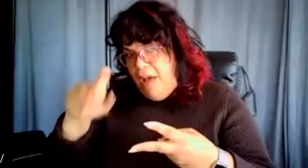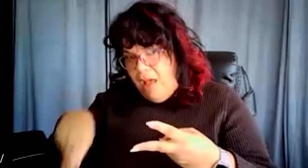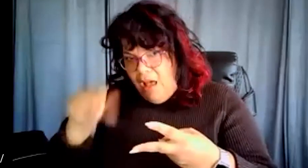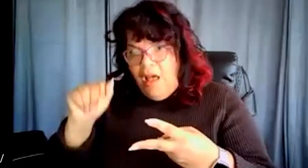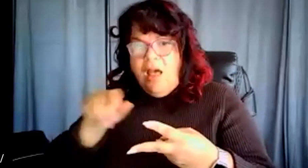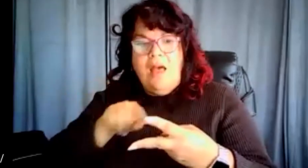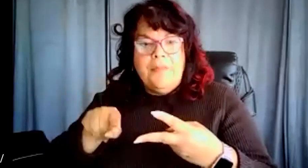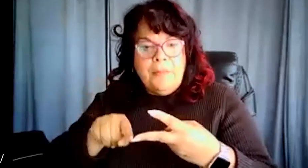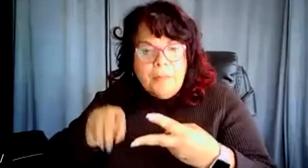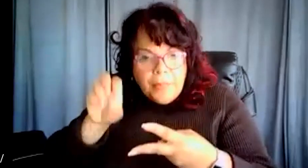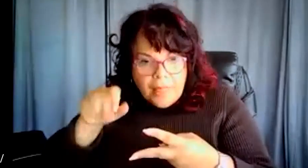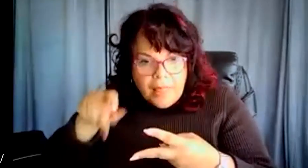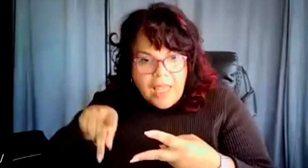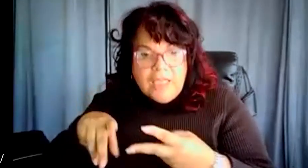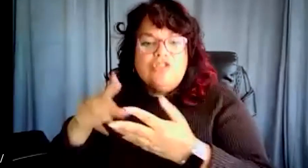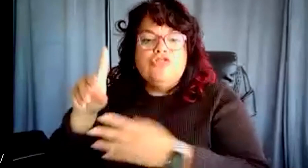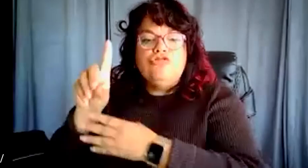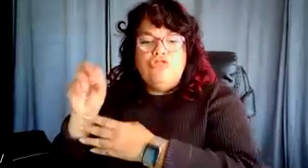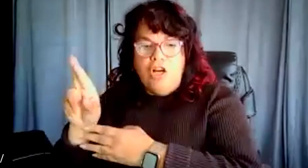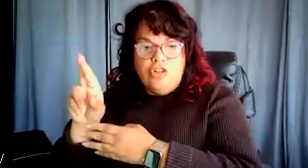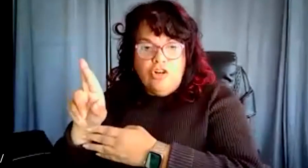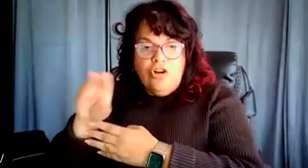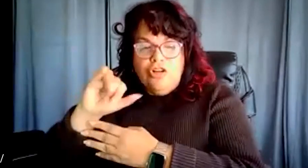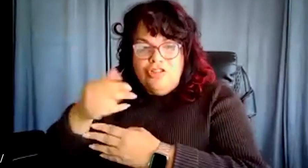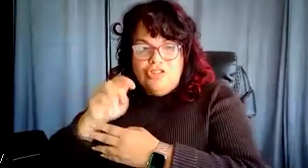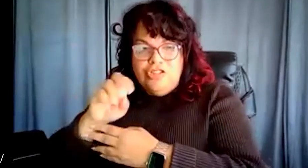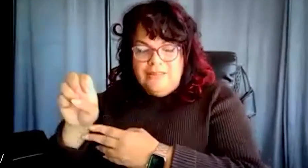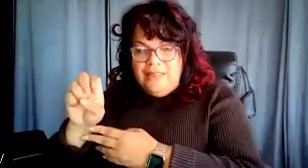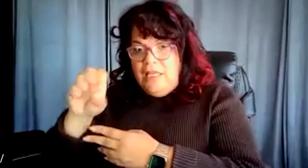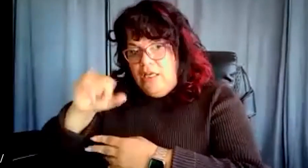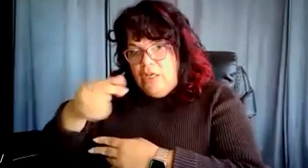And then, we also talked with Dr. Jessi Gold and Dr. Ayana Jordan about mental health as well.